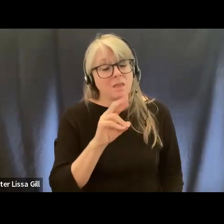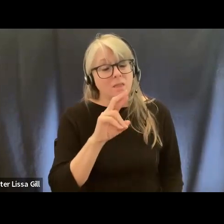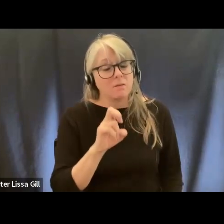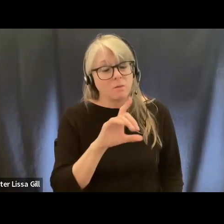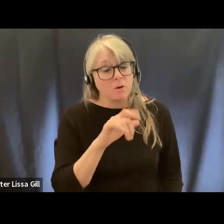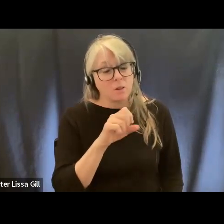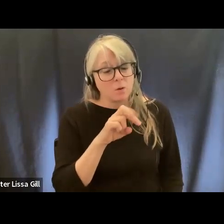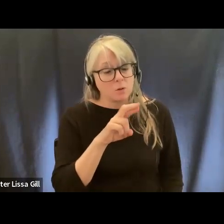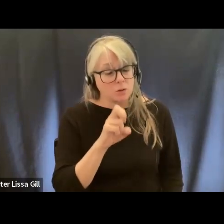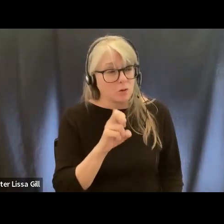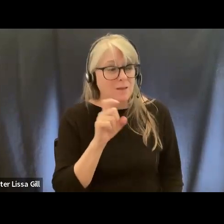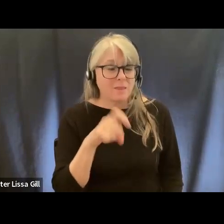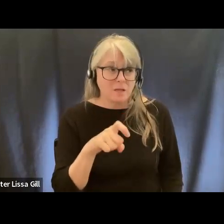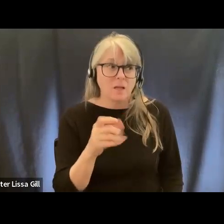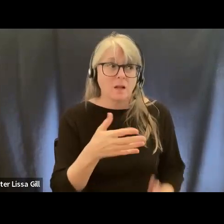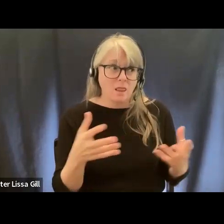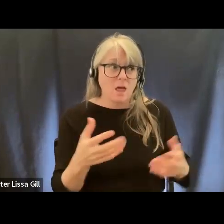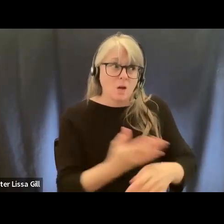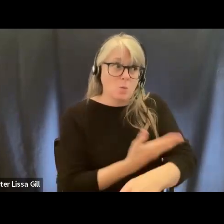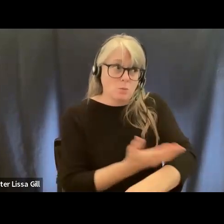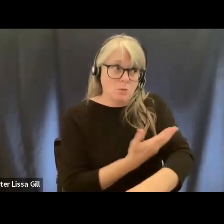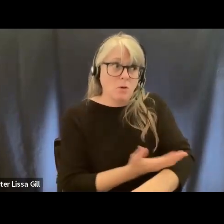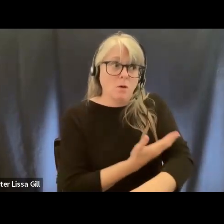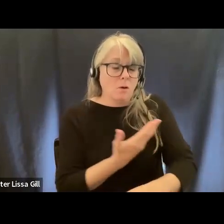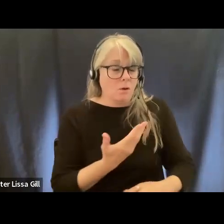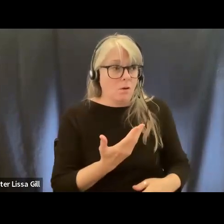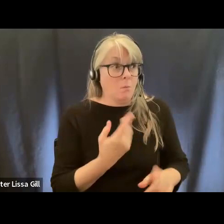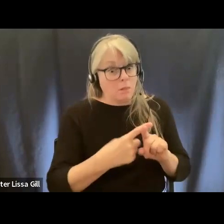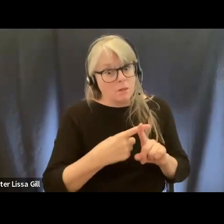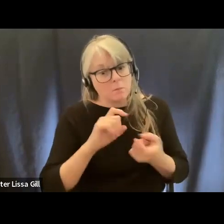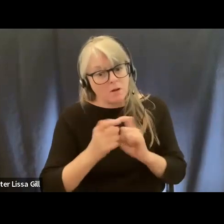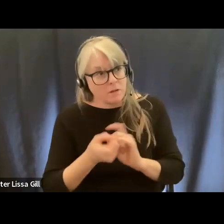So not only do they need modification, they need a lot of work.